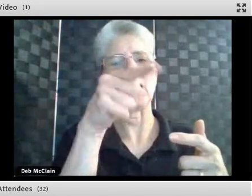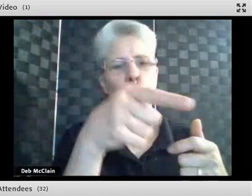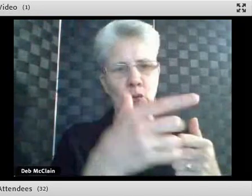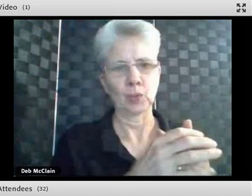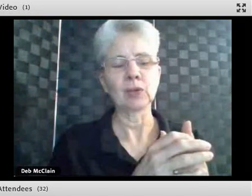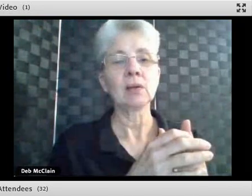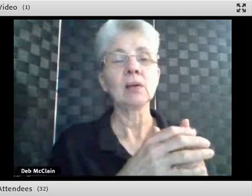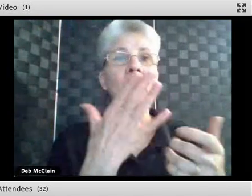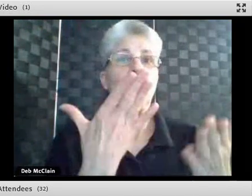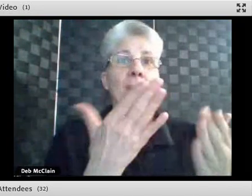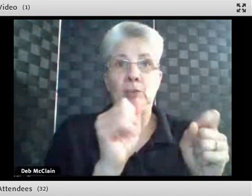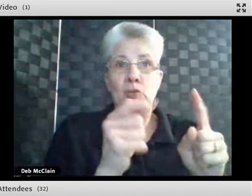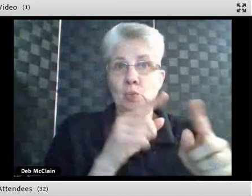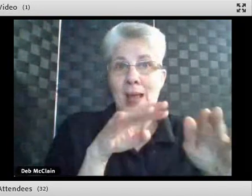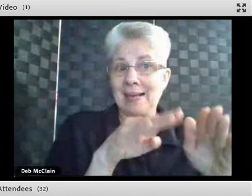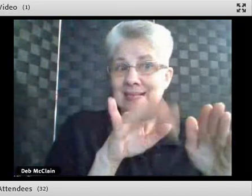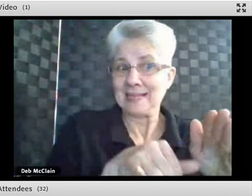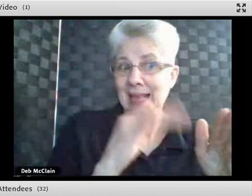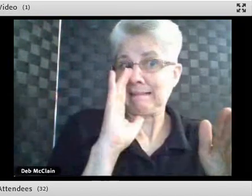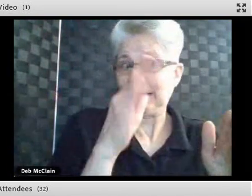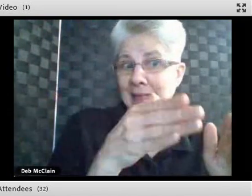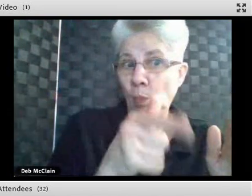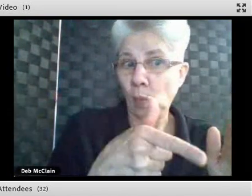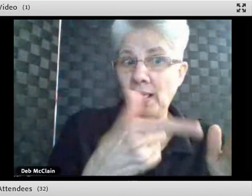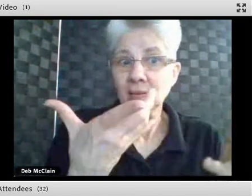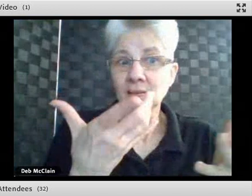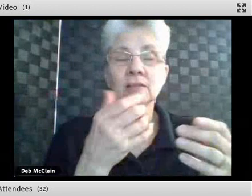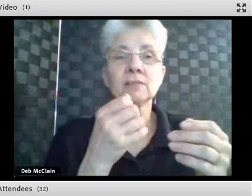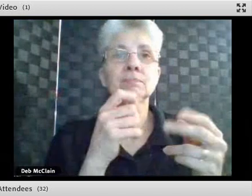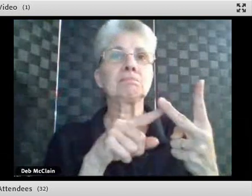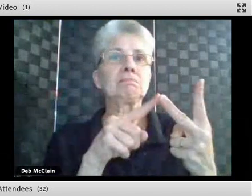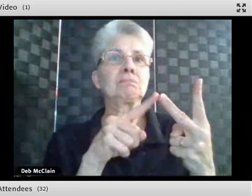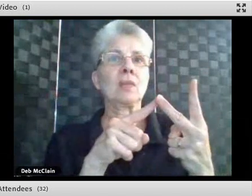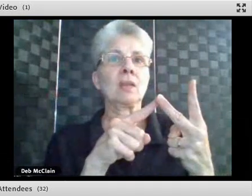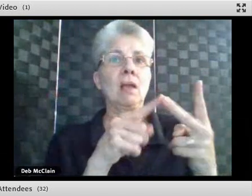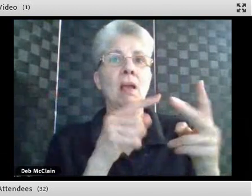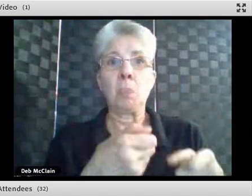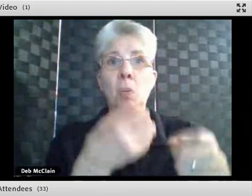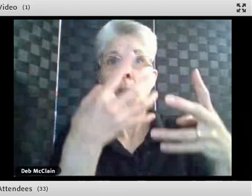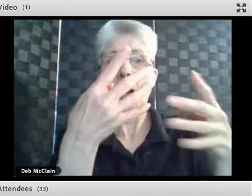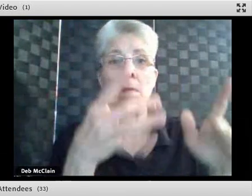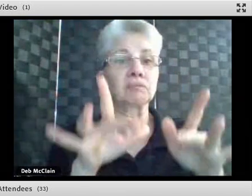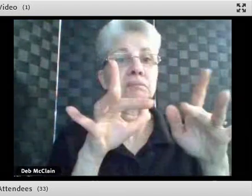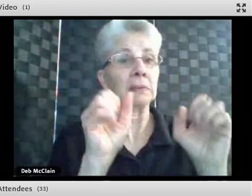Will you even be able to access that hardware to play it again in the future?